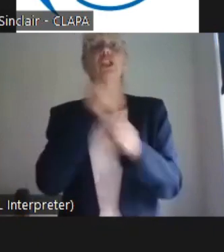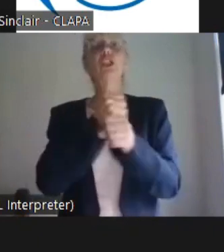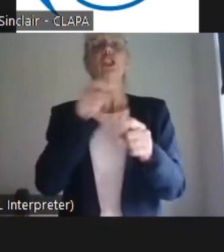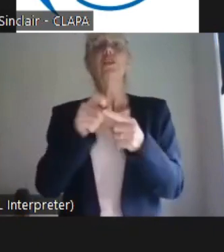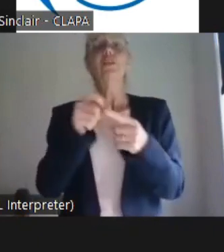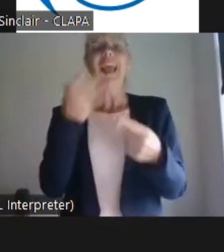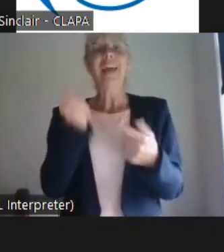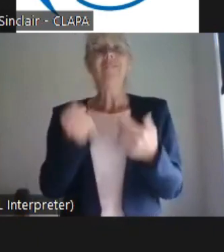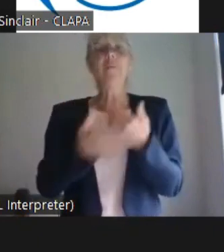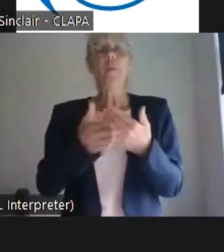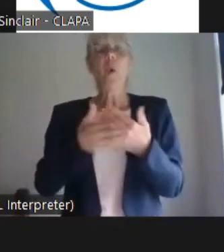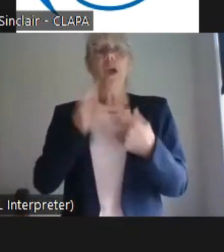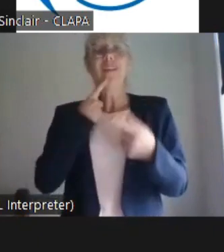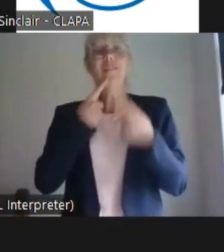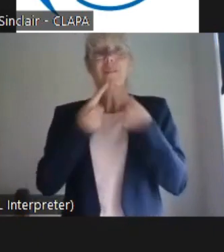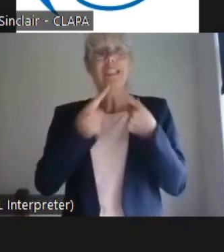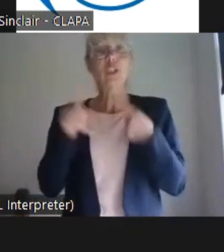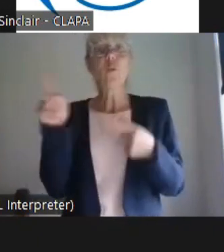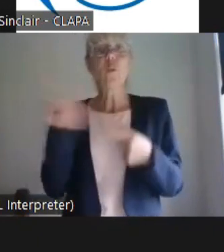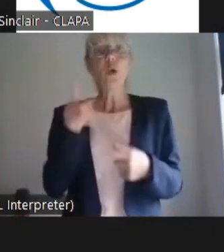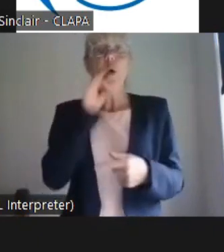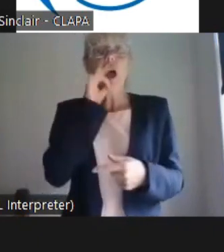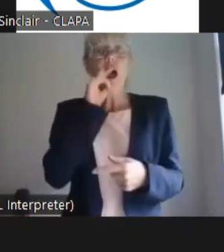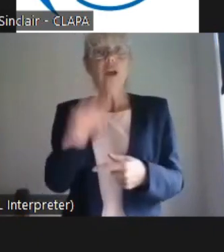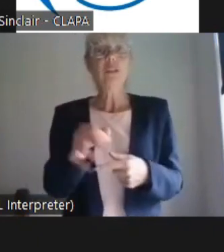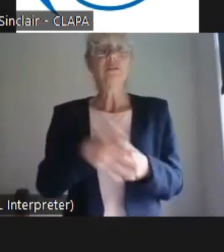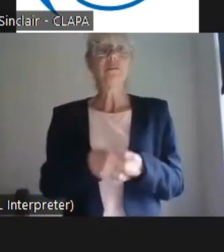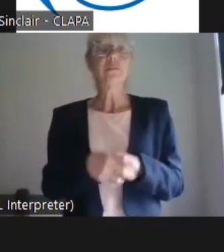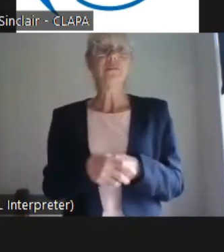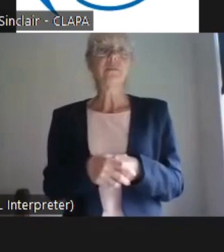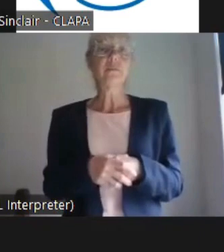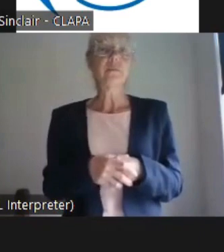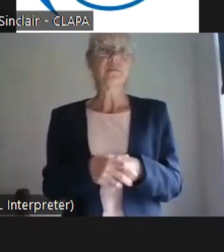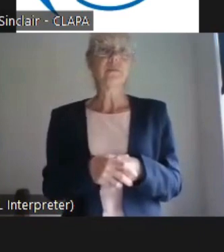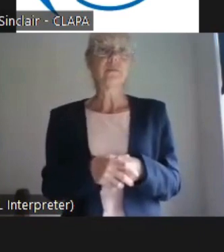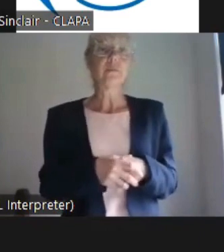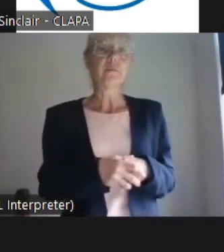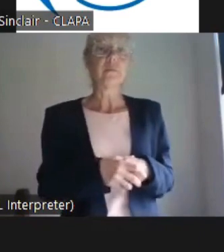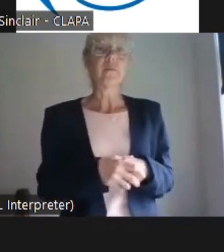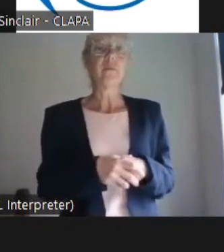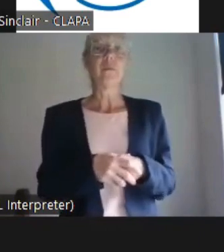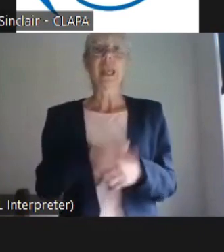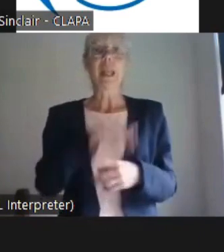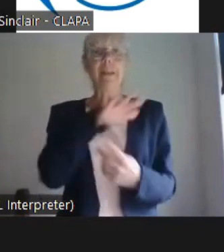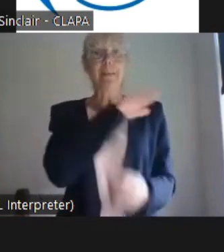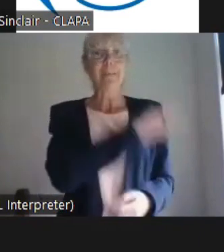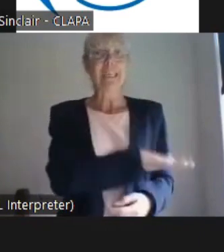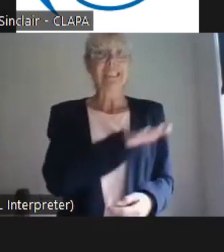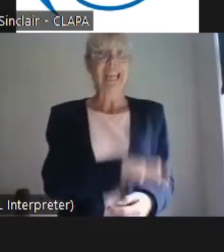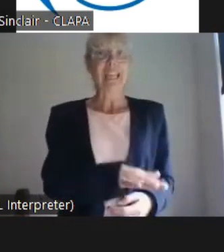about what you're asking of them um so and for Pediatrics I know there's often audiologists